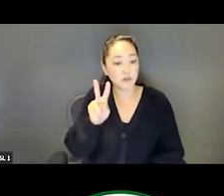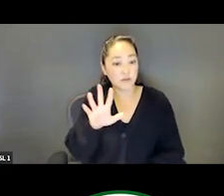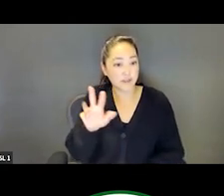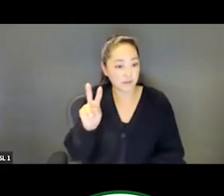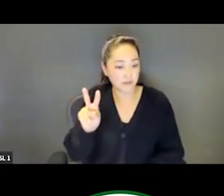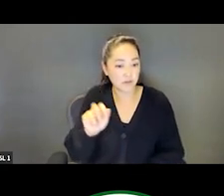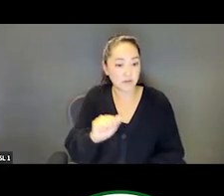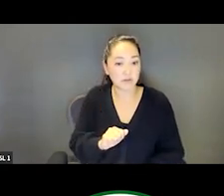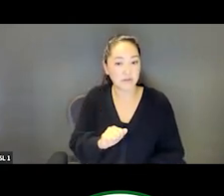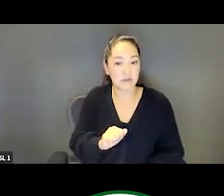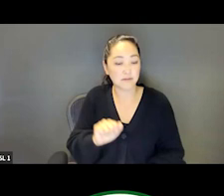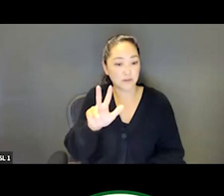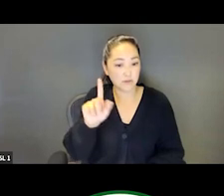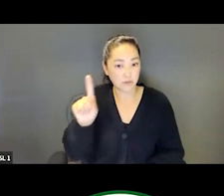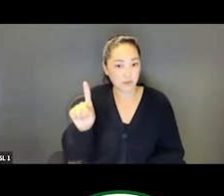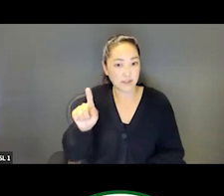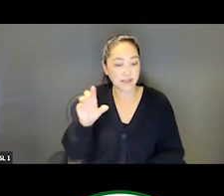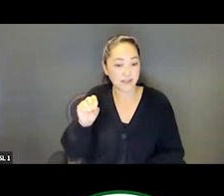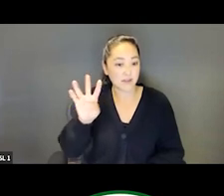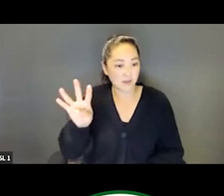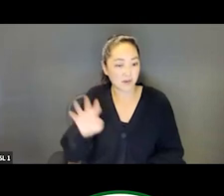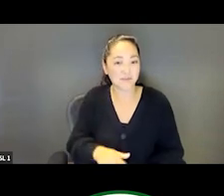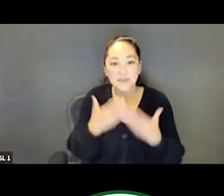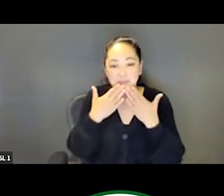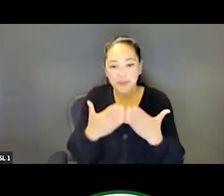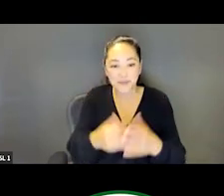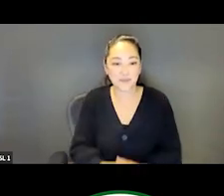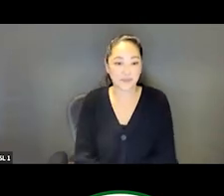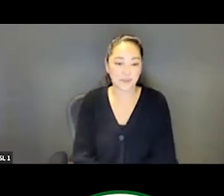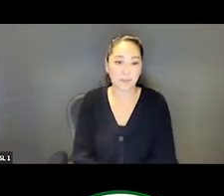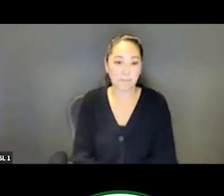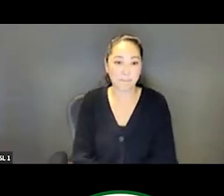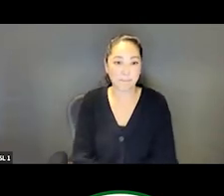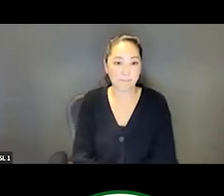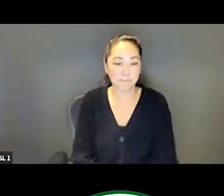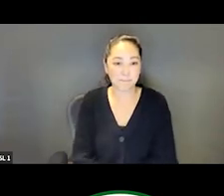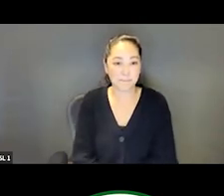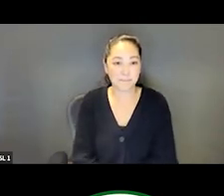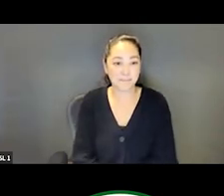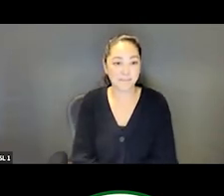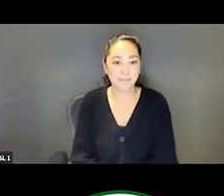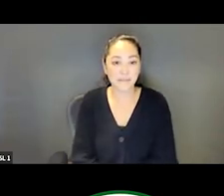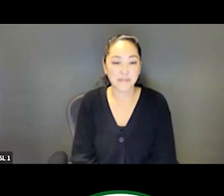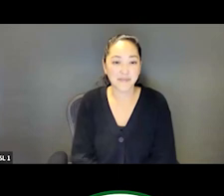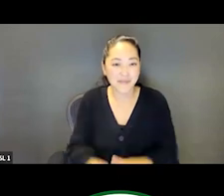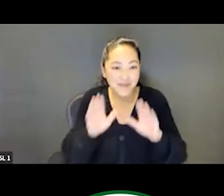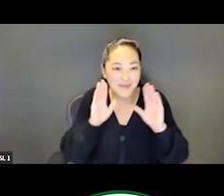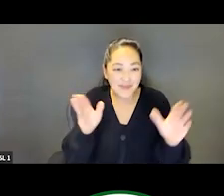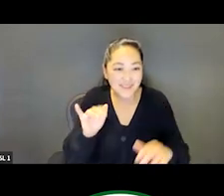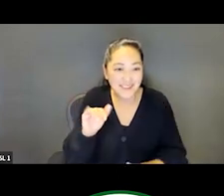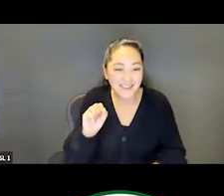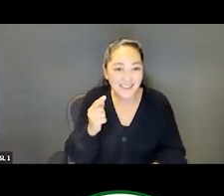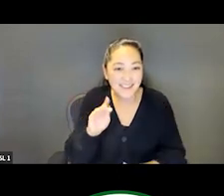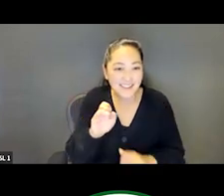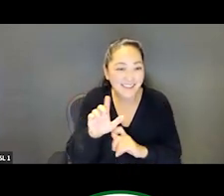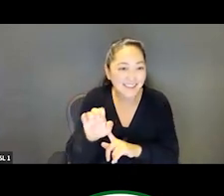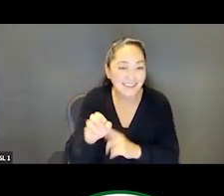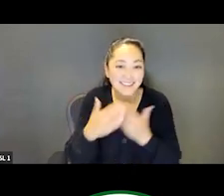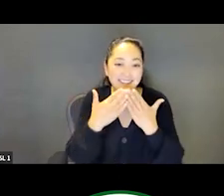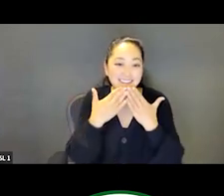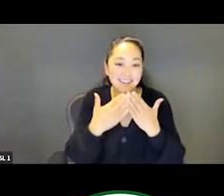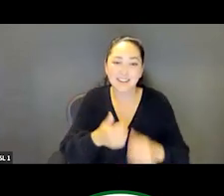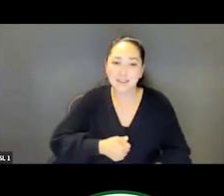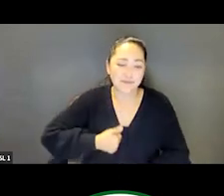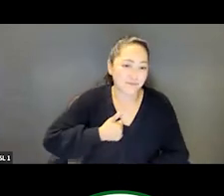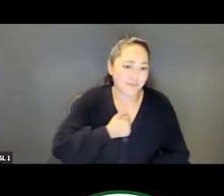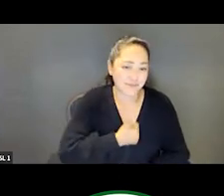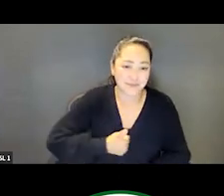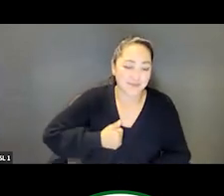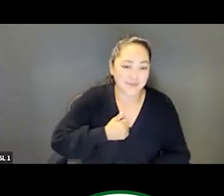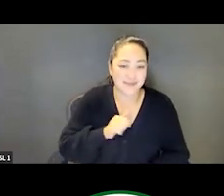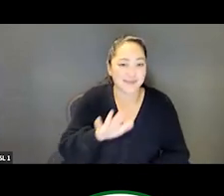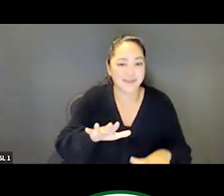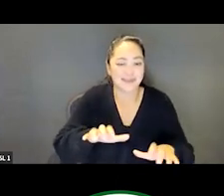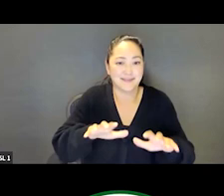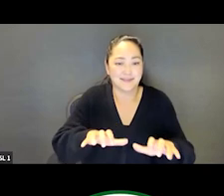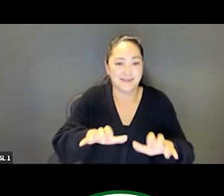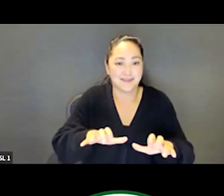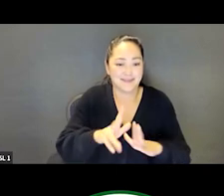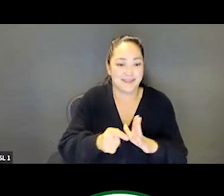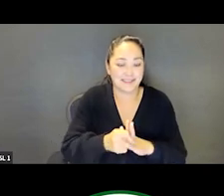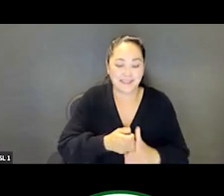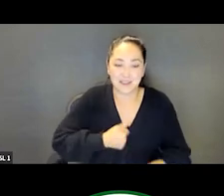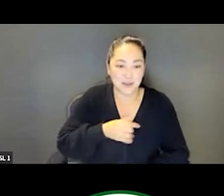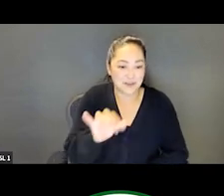Hi, Isabel. Thank you. And I'm so sorry about those technical difficulties. To Isabel and